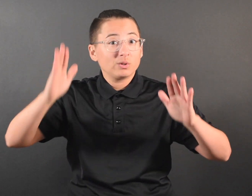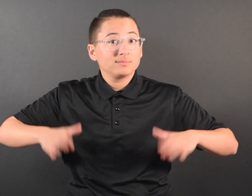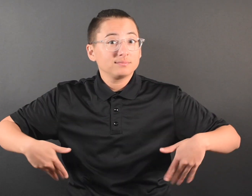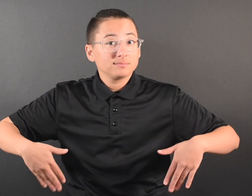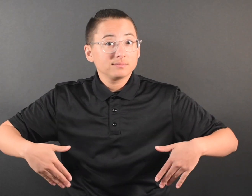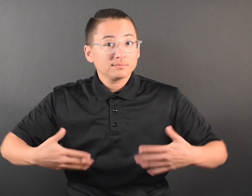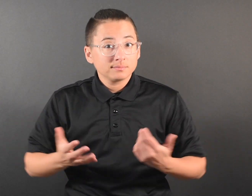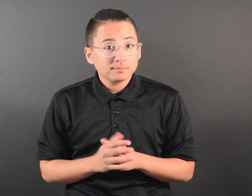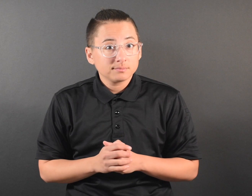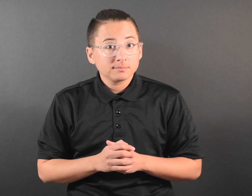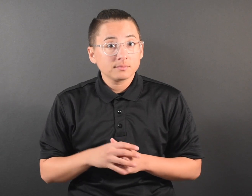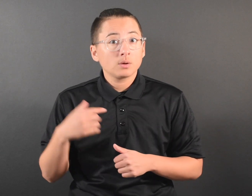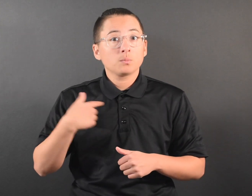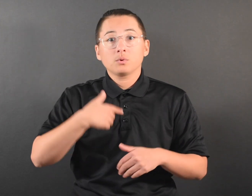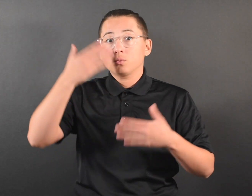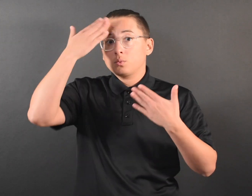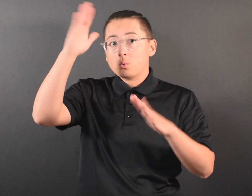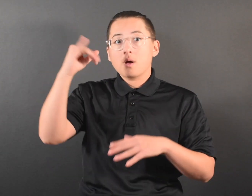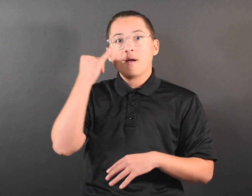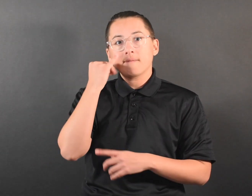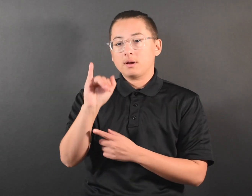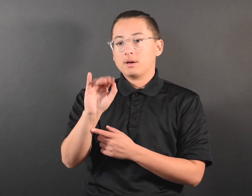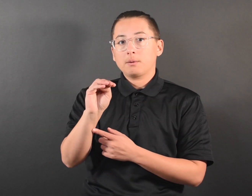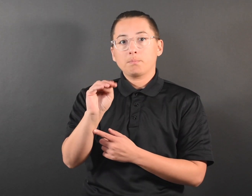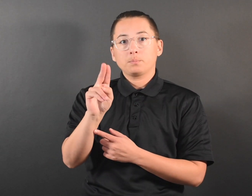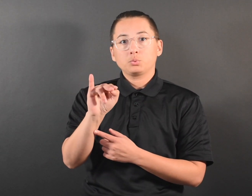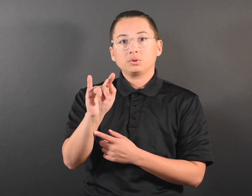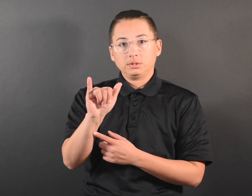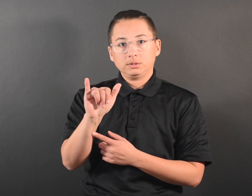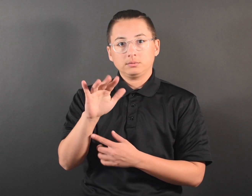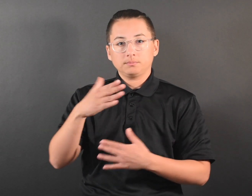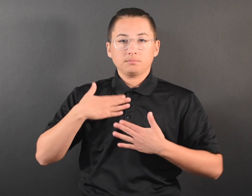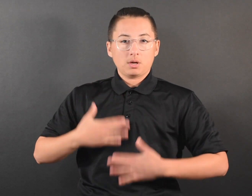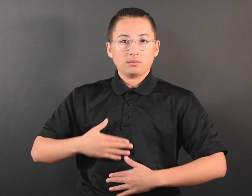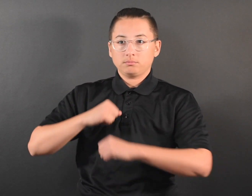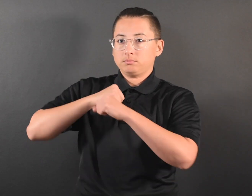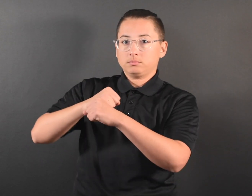and we do not know if immunity varies based on how sick you were.